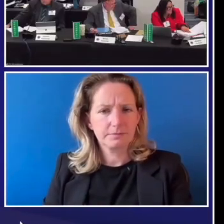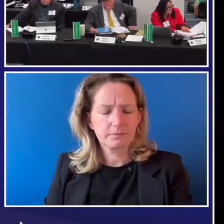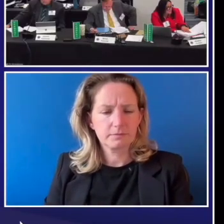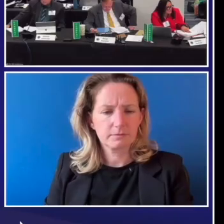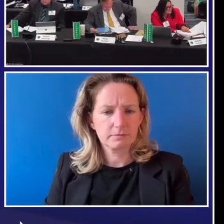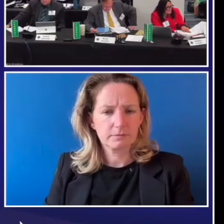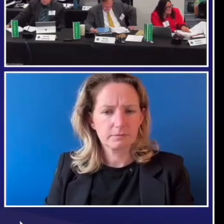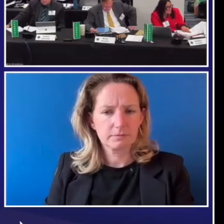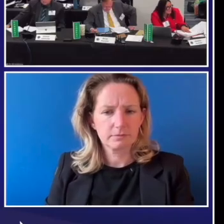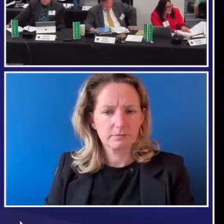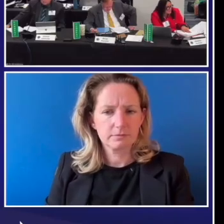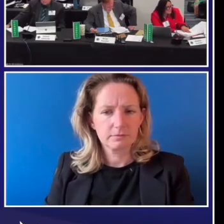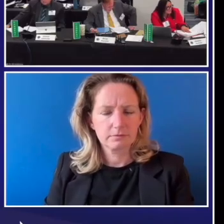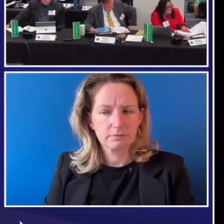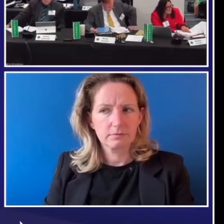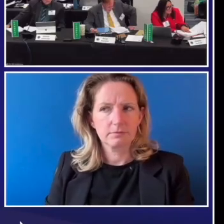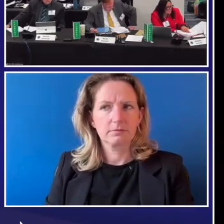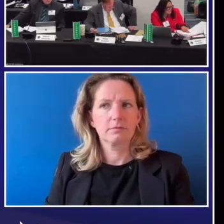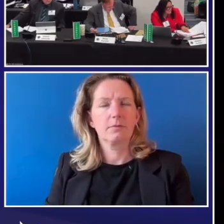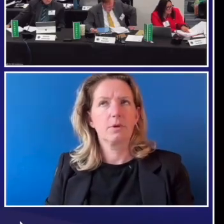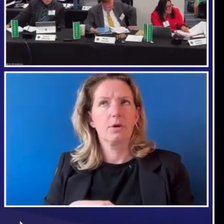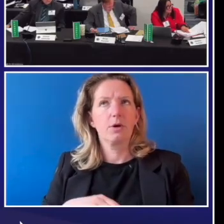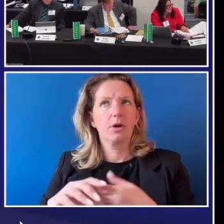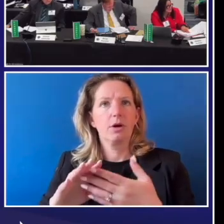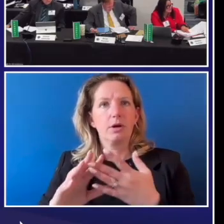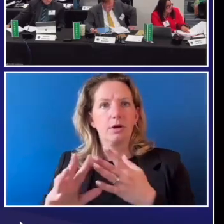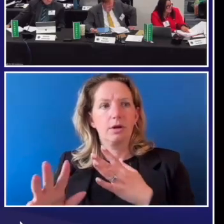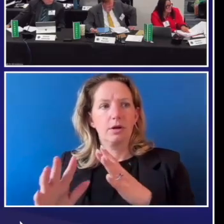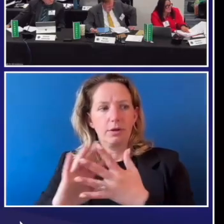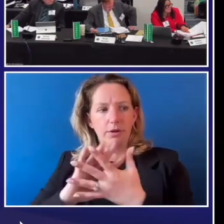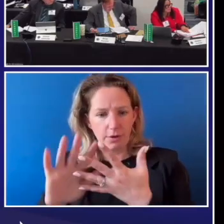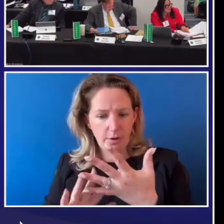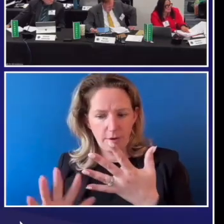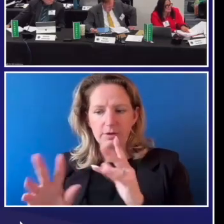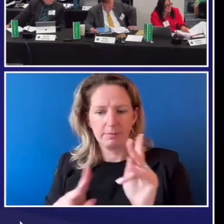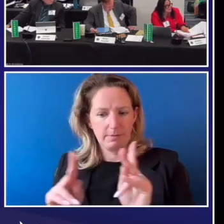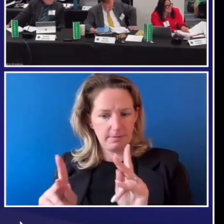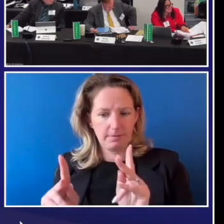those that are creating policy, can't be creating policy for themselves.